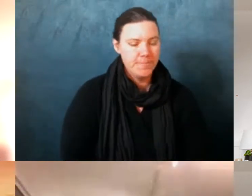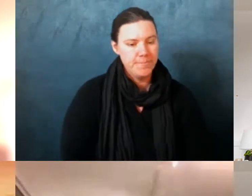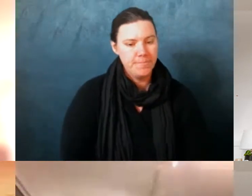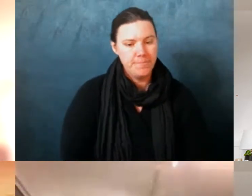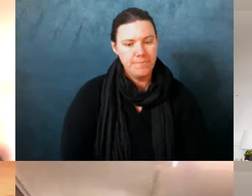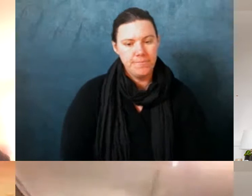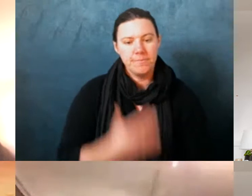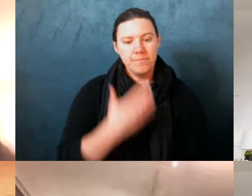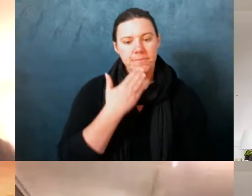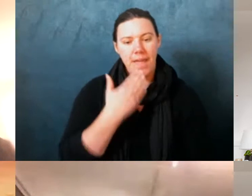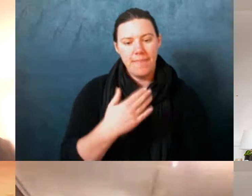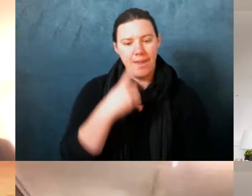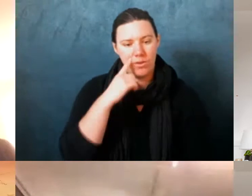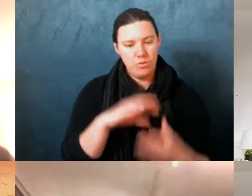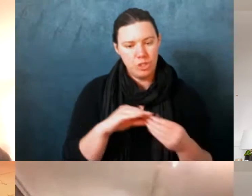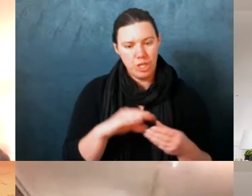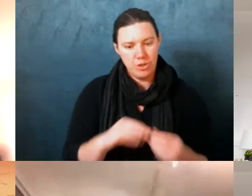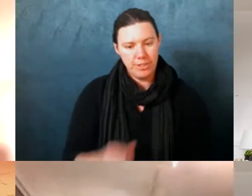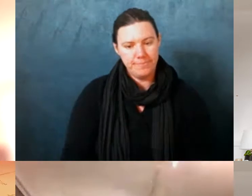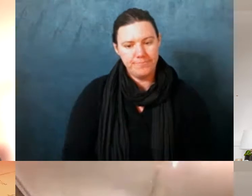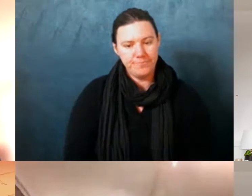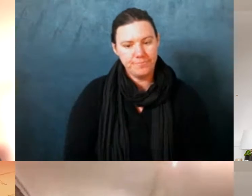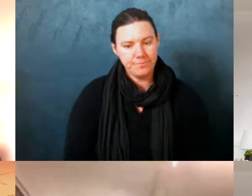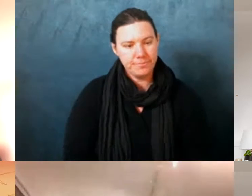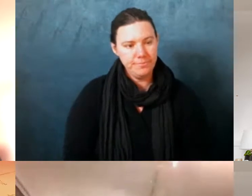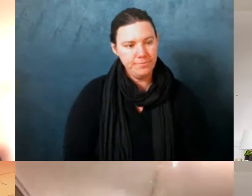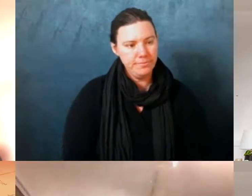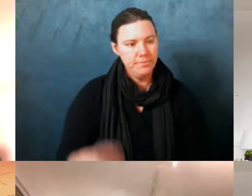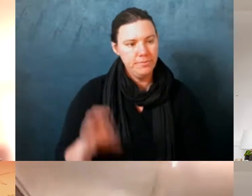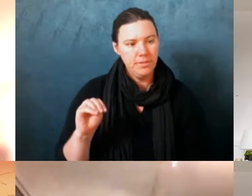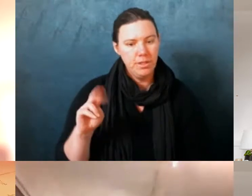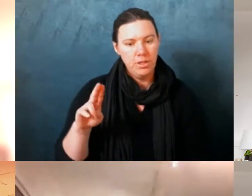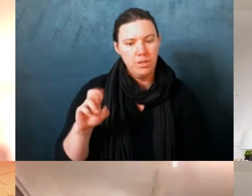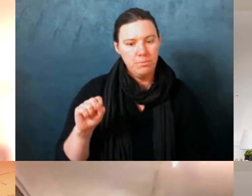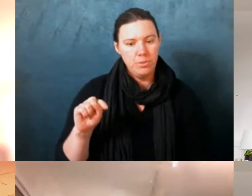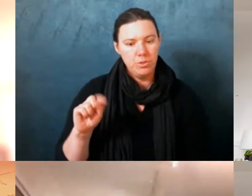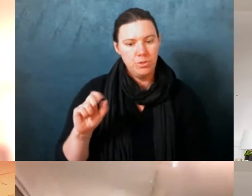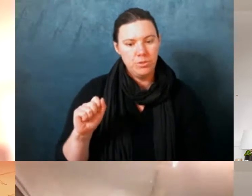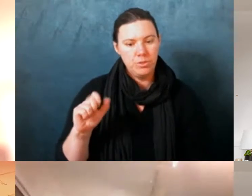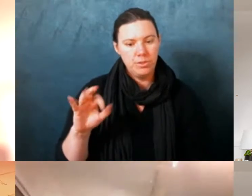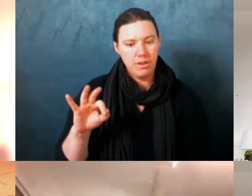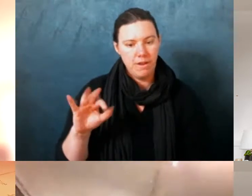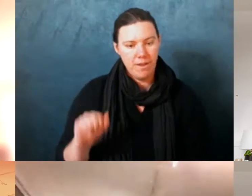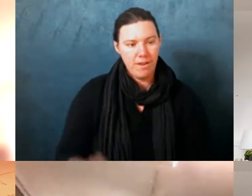[Ashley] Thank you for sharing. Mustafa? Hi, can you hear me guys?